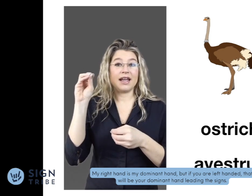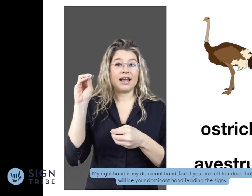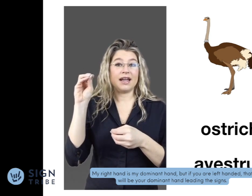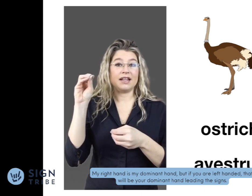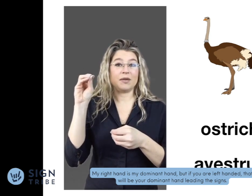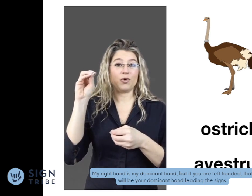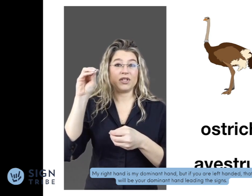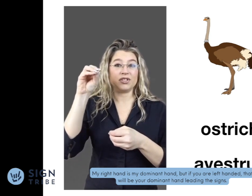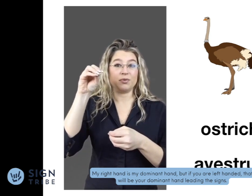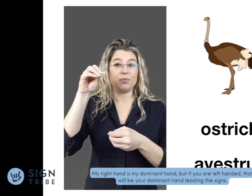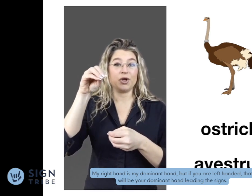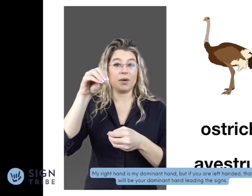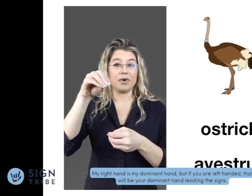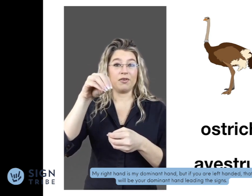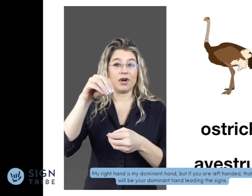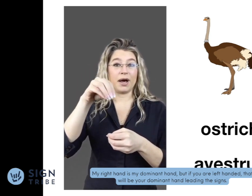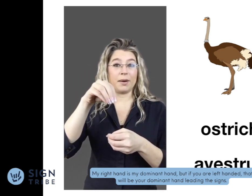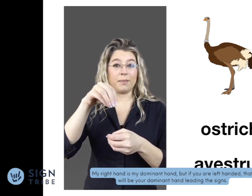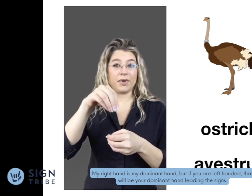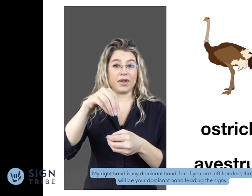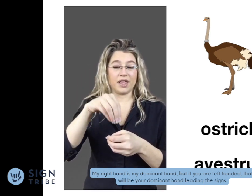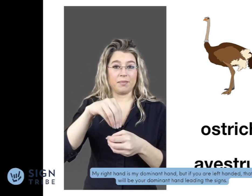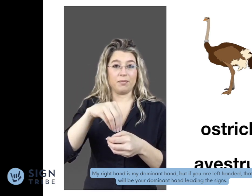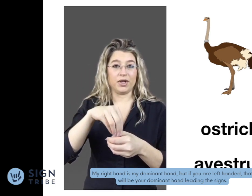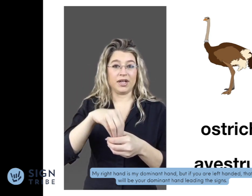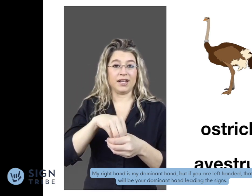And then I'm going to come up and put it in the